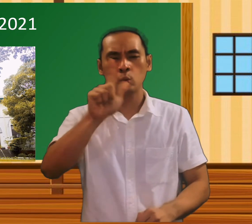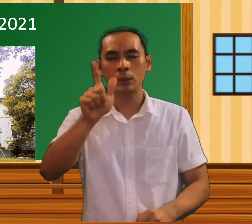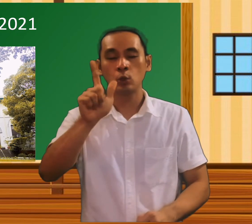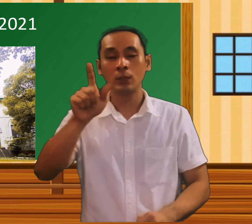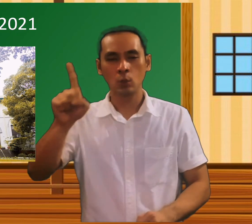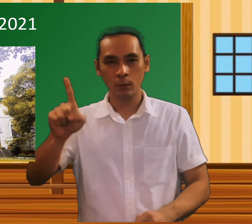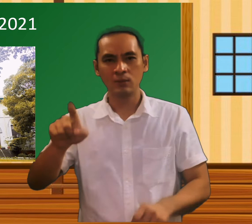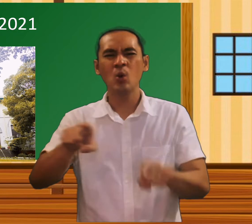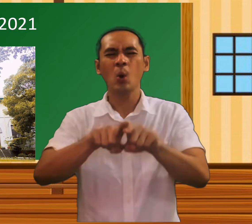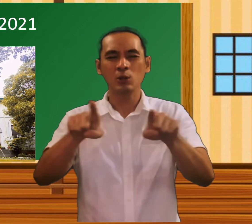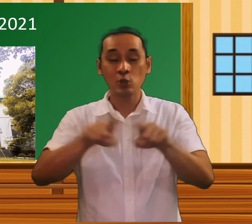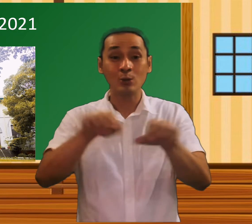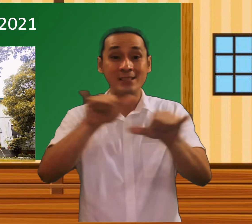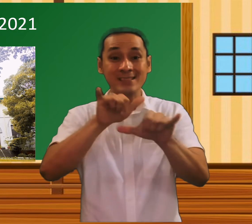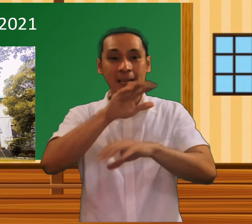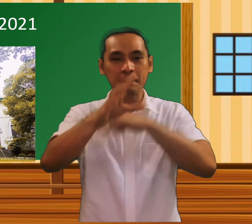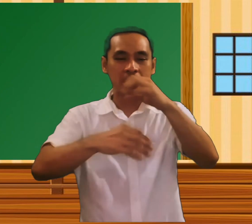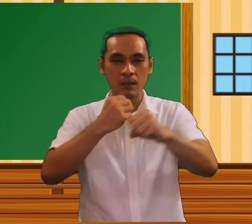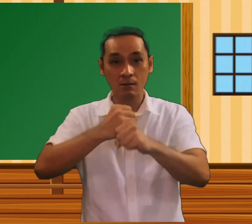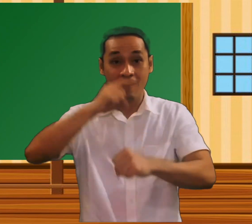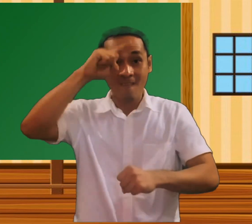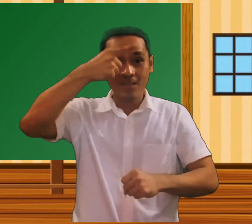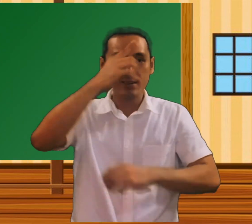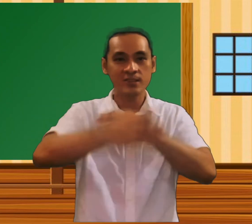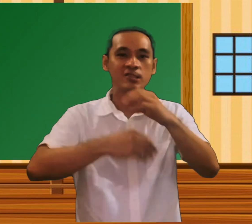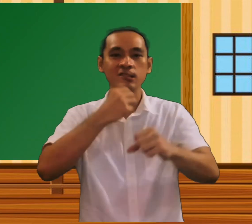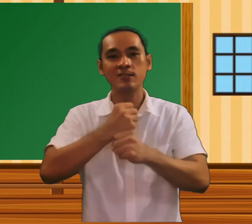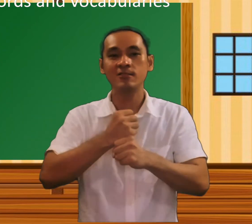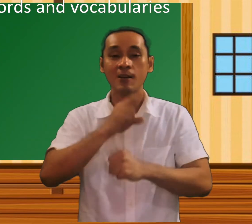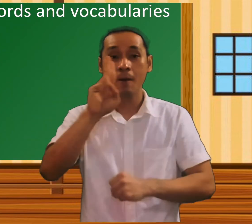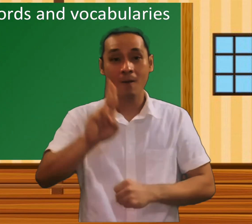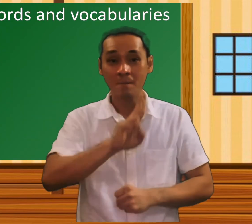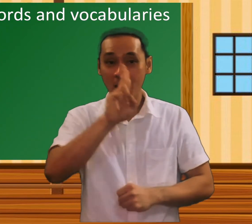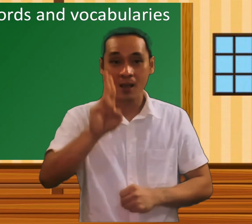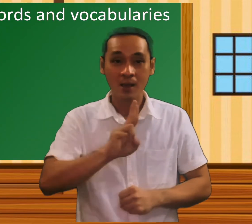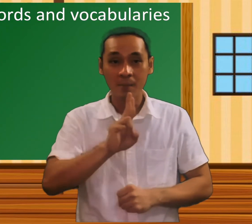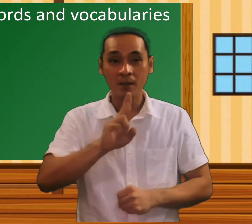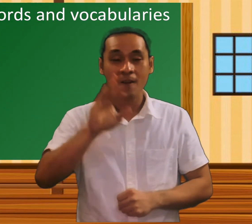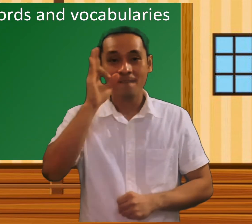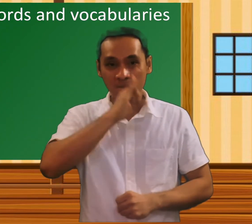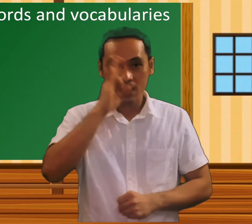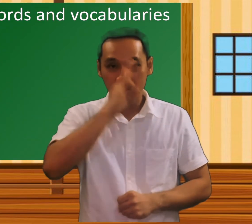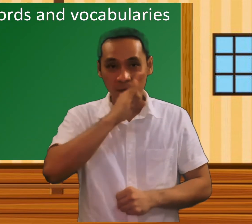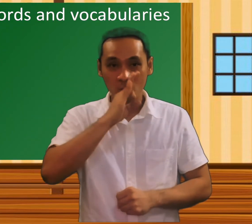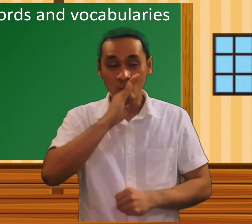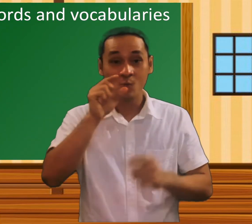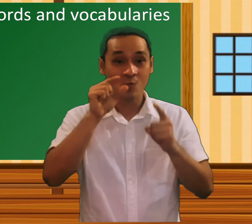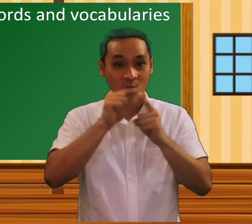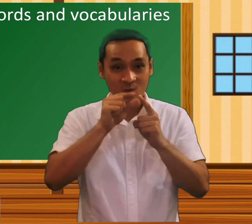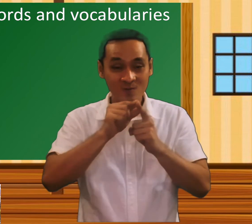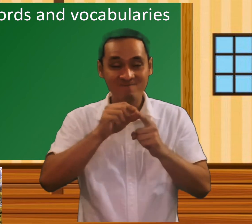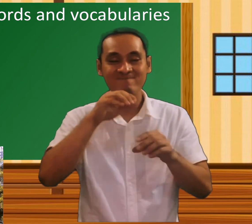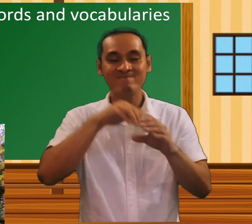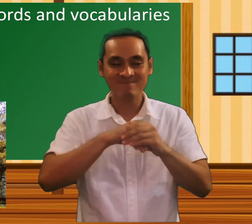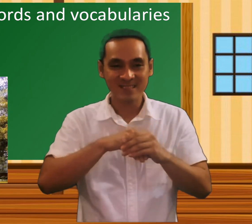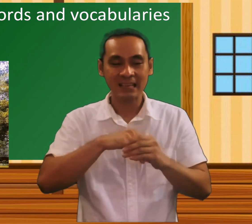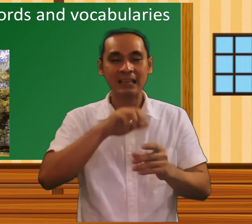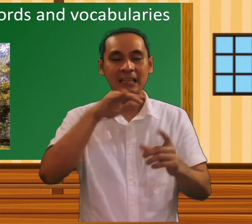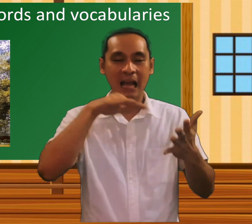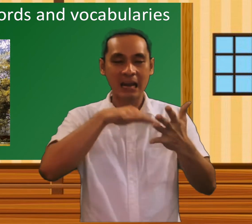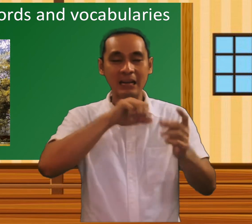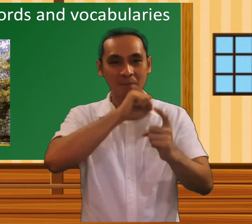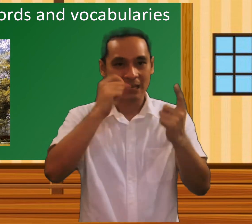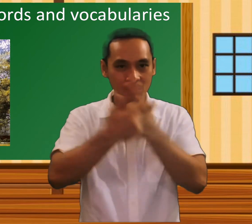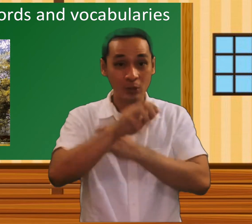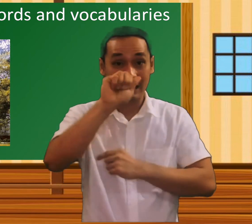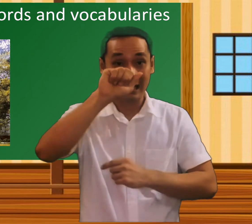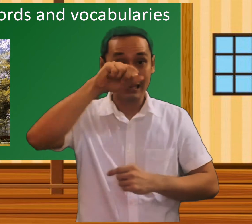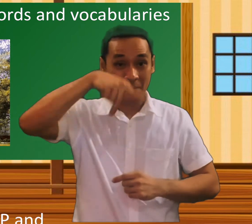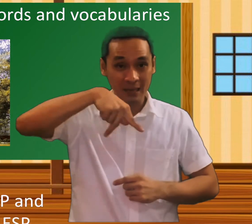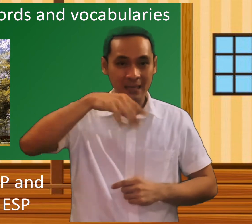was also the psd's pilot year of using filipino in araling panlipunan and adoration